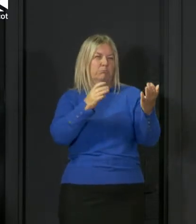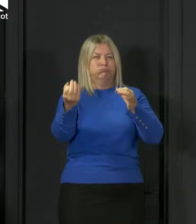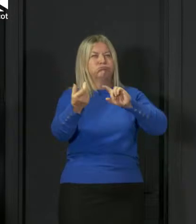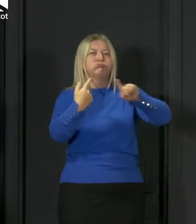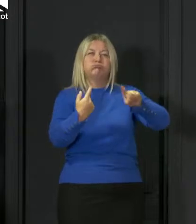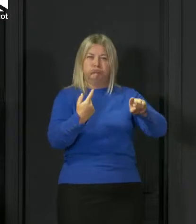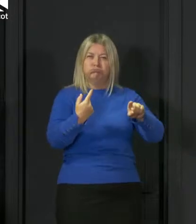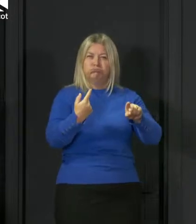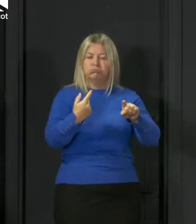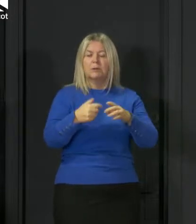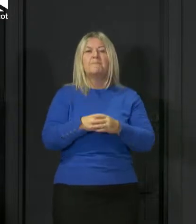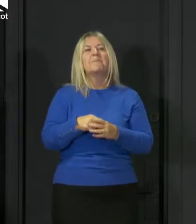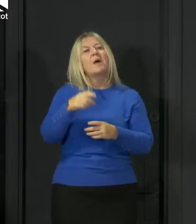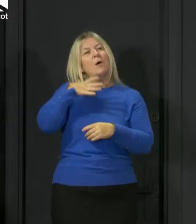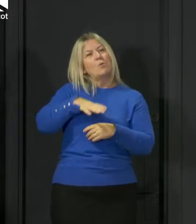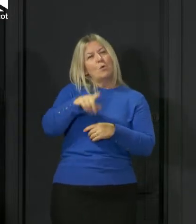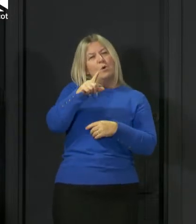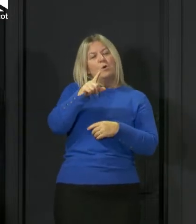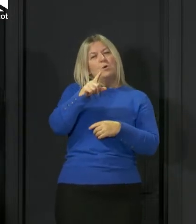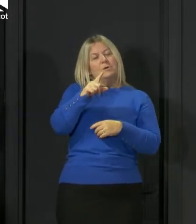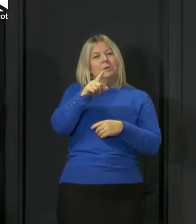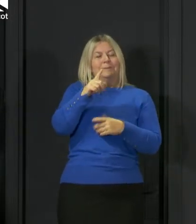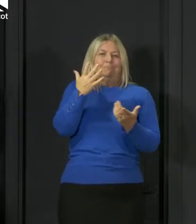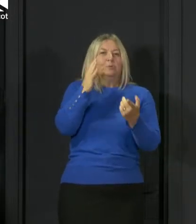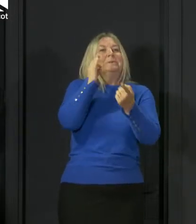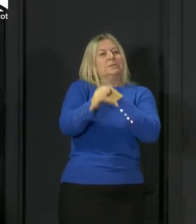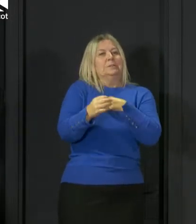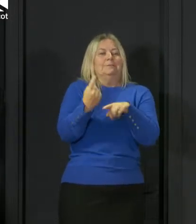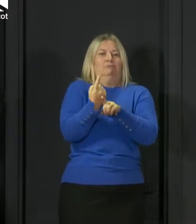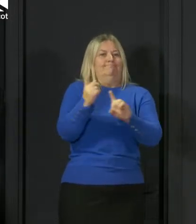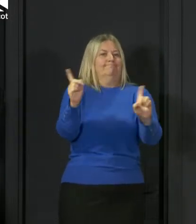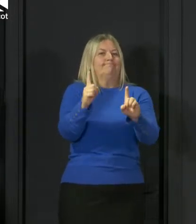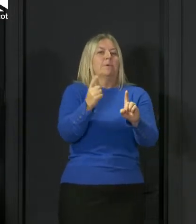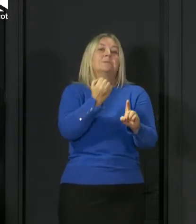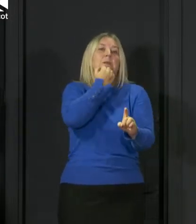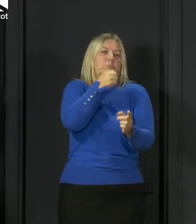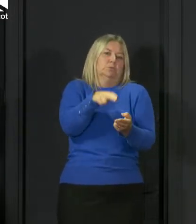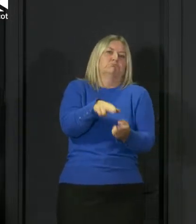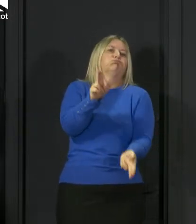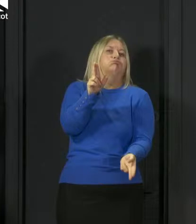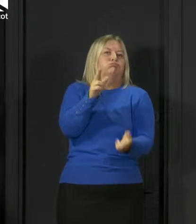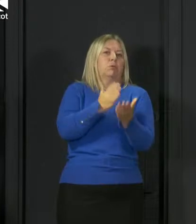to the large number of cases that we have seen reported over the weekend, and you know,